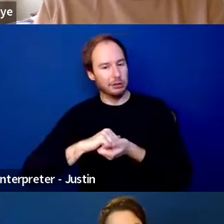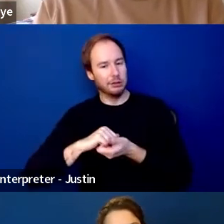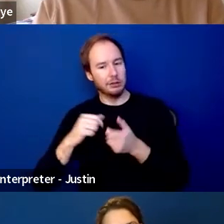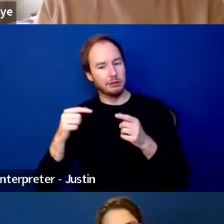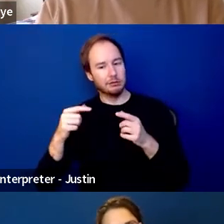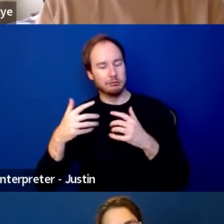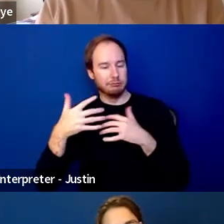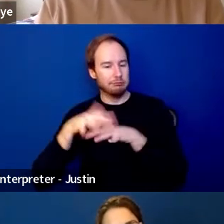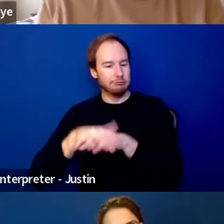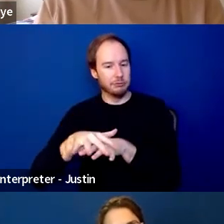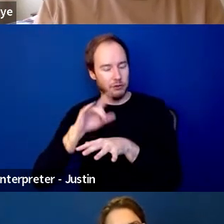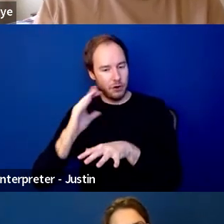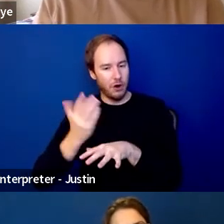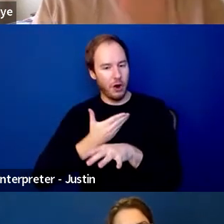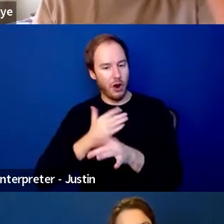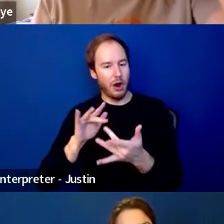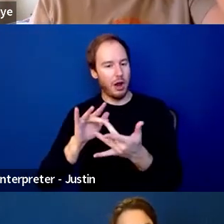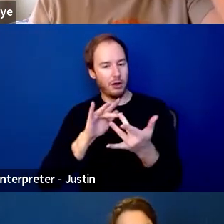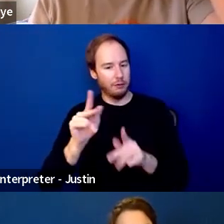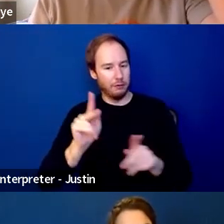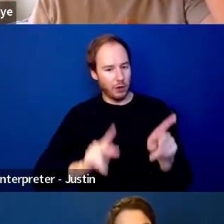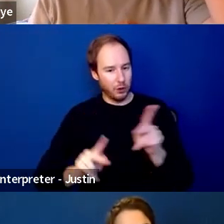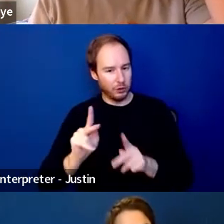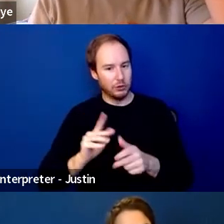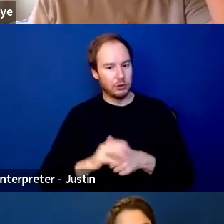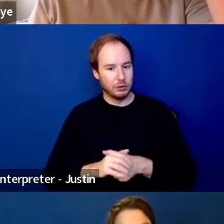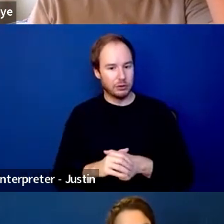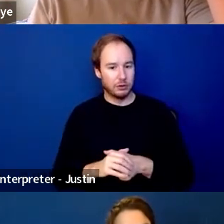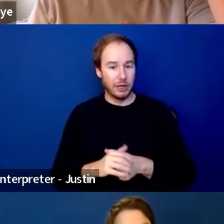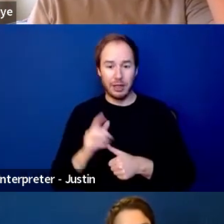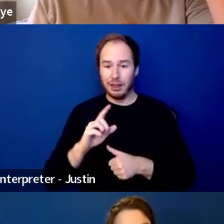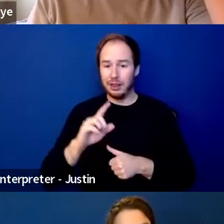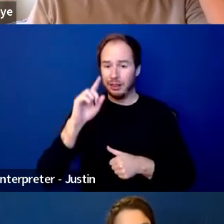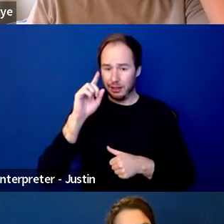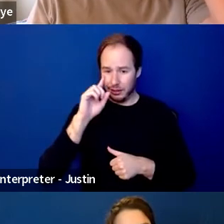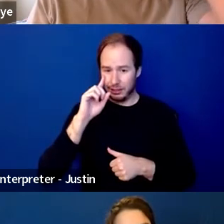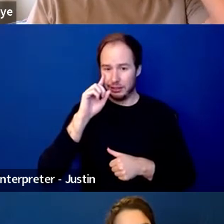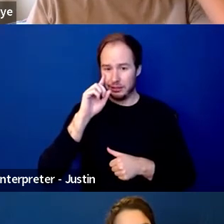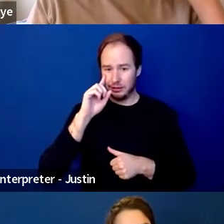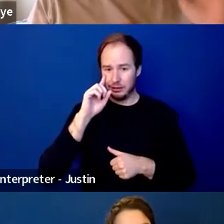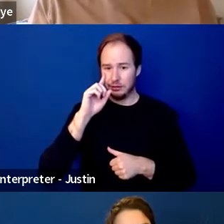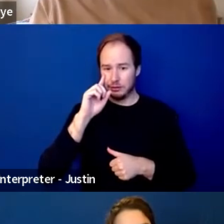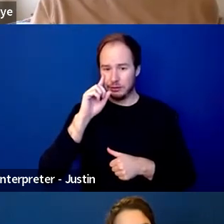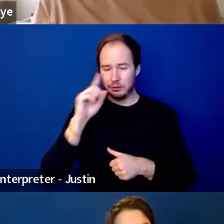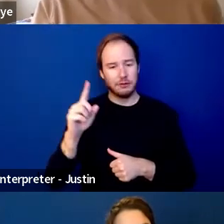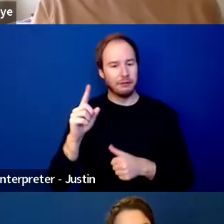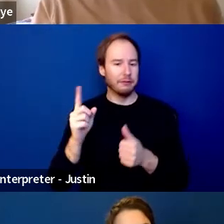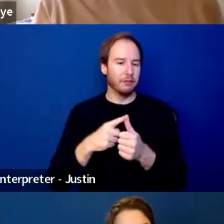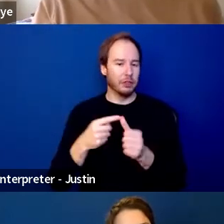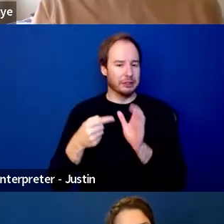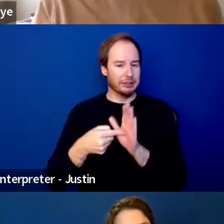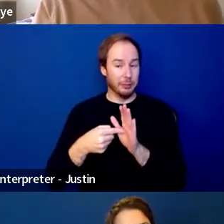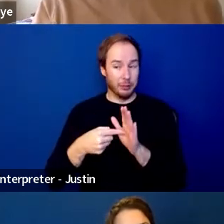with our outreach folks. I believe this is one of the first examples in the United States